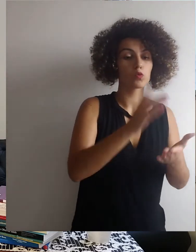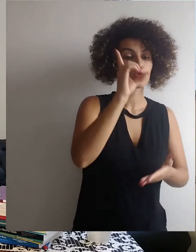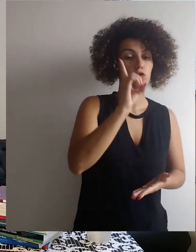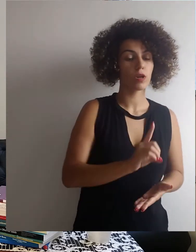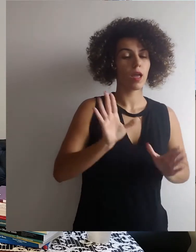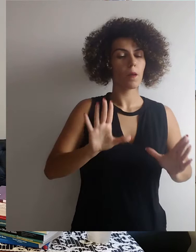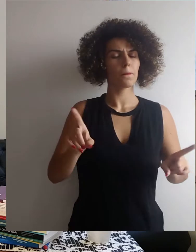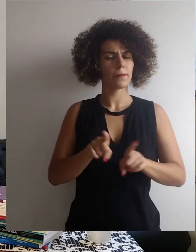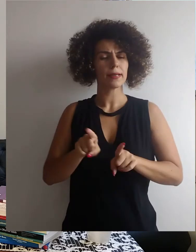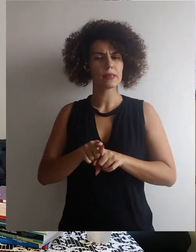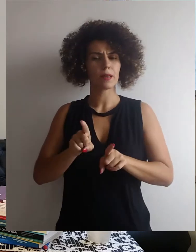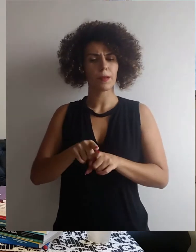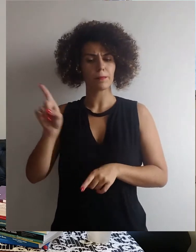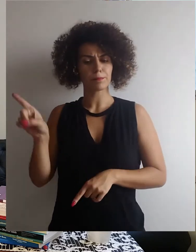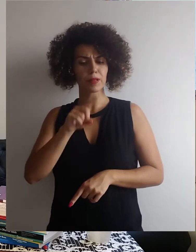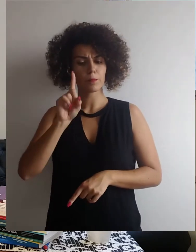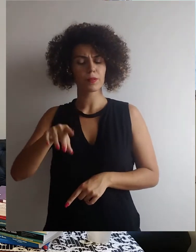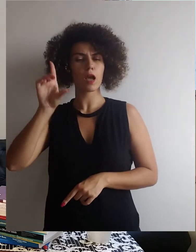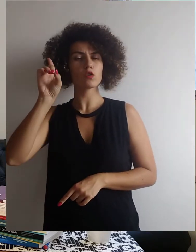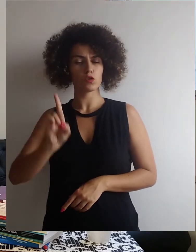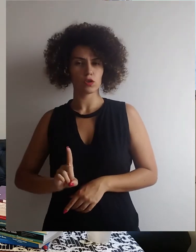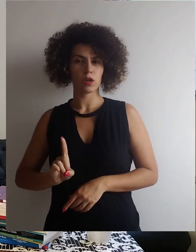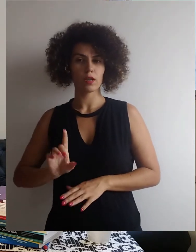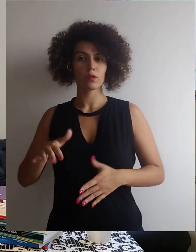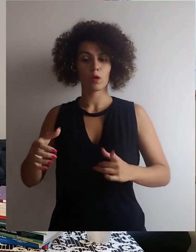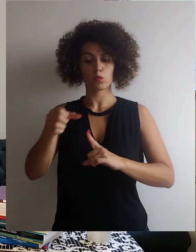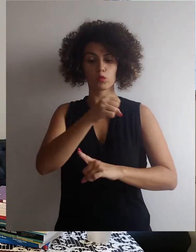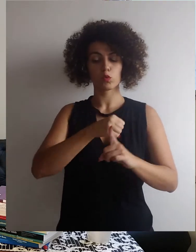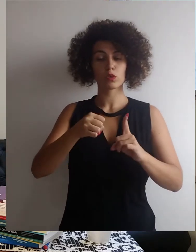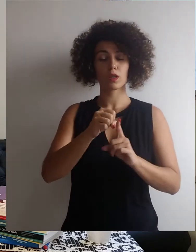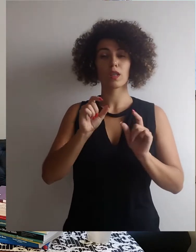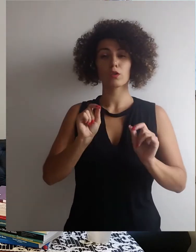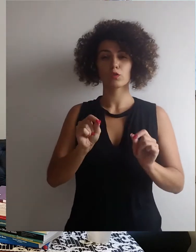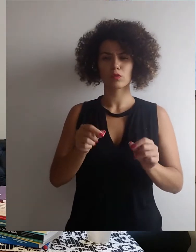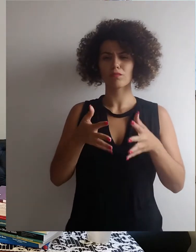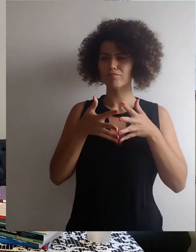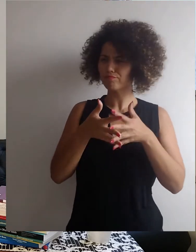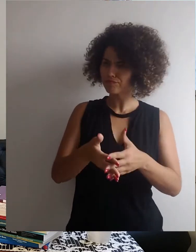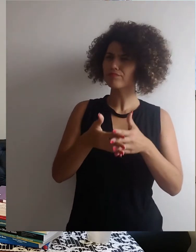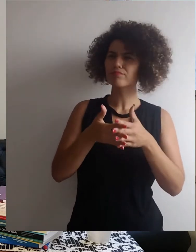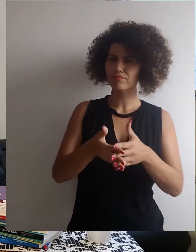Vargas also took people's rights away, society ended up living a scenario, participating in a